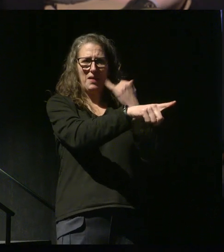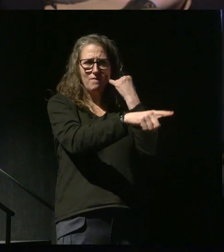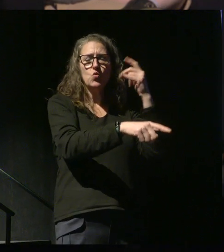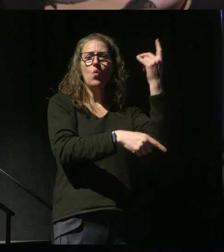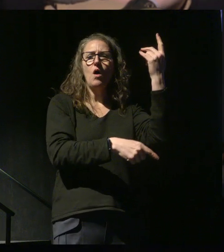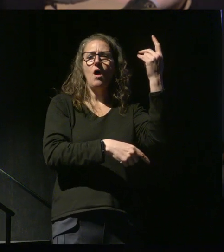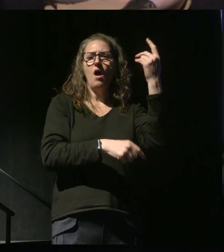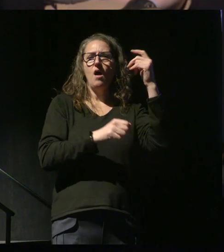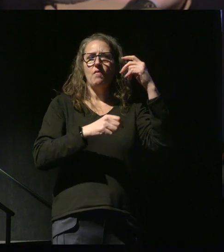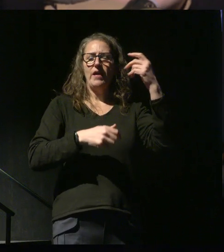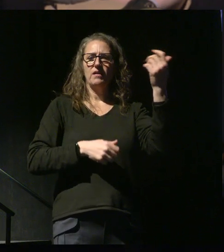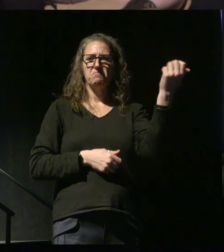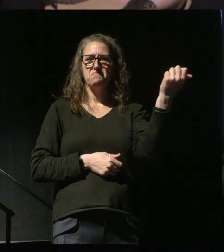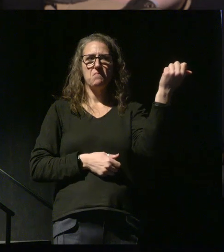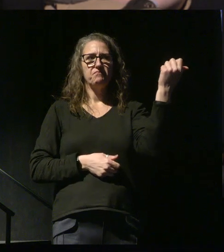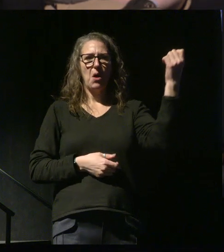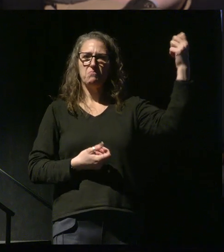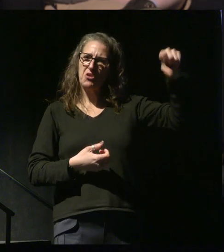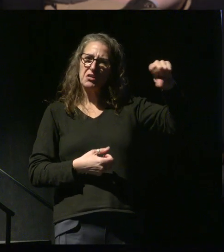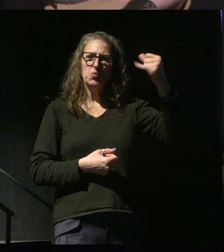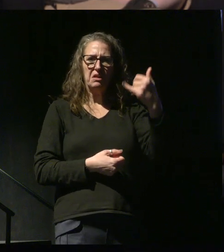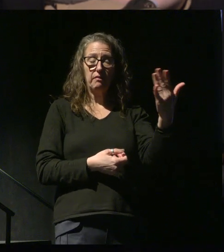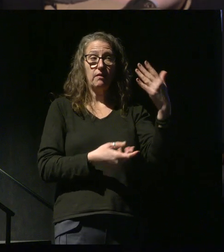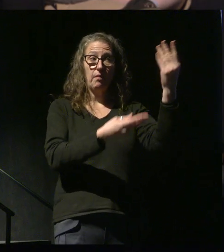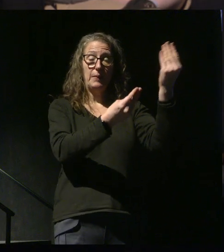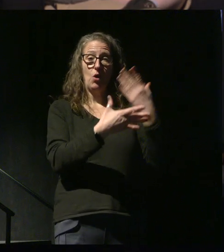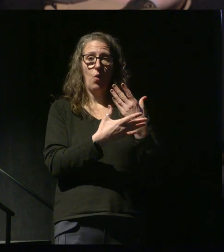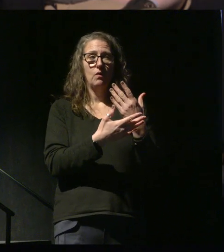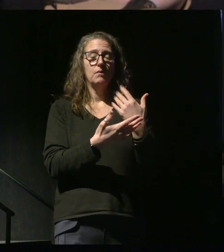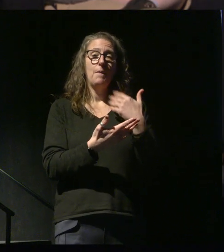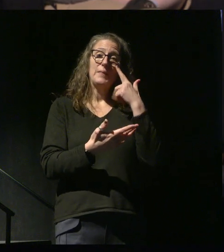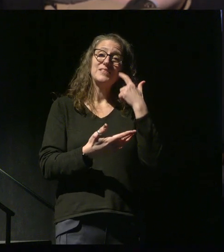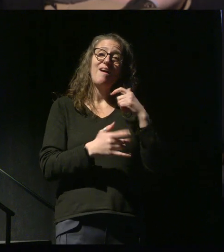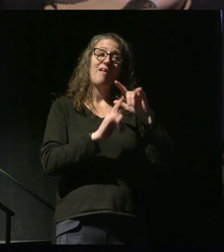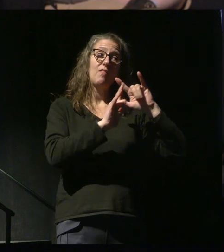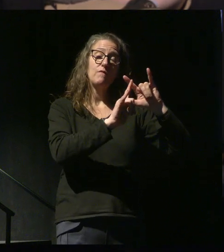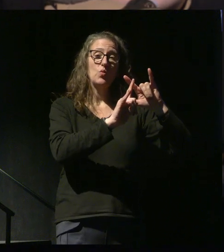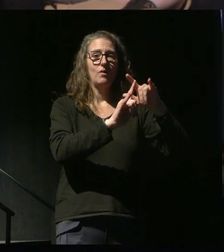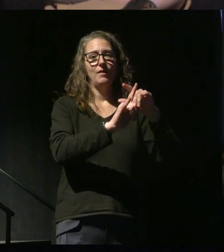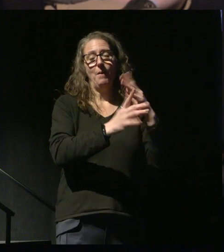I would wanna know I love you." I might not change what I've put on the paper, but I would still wanna know.